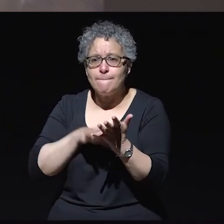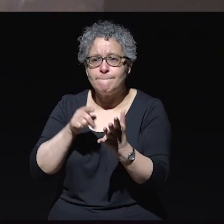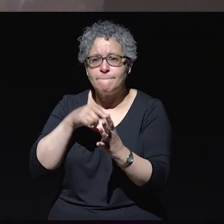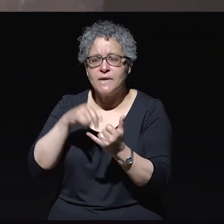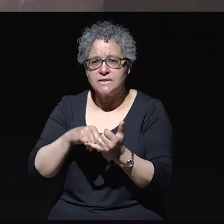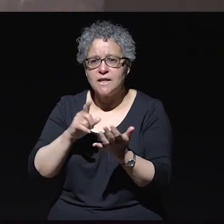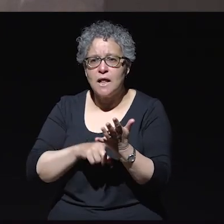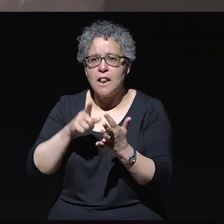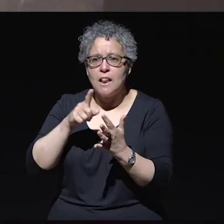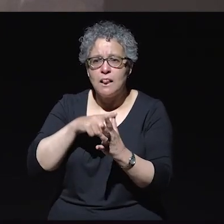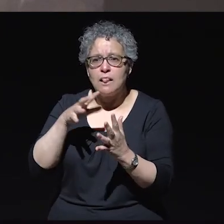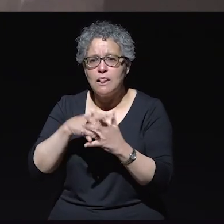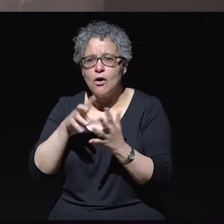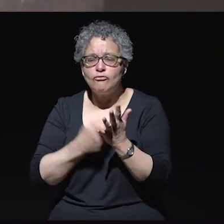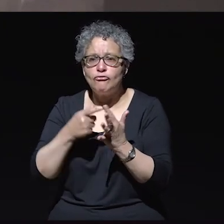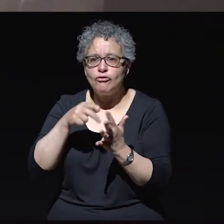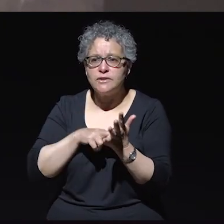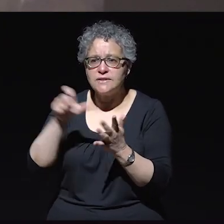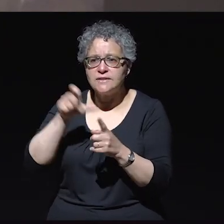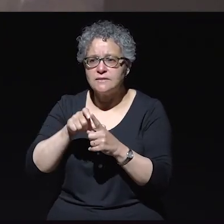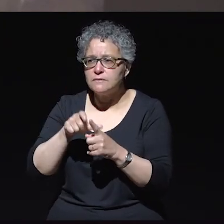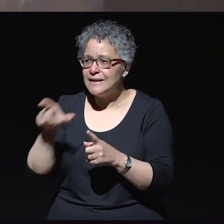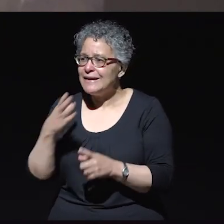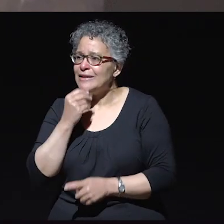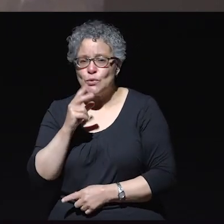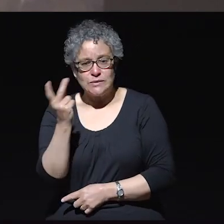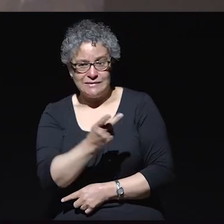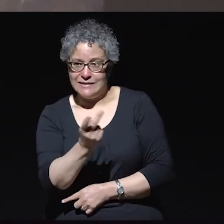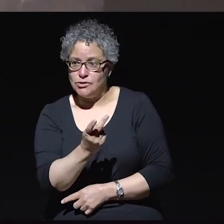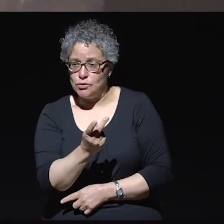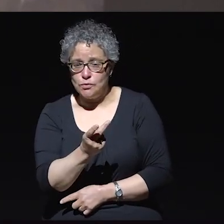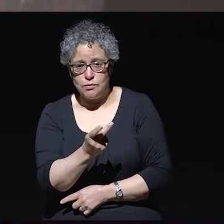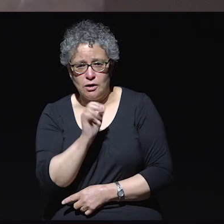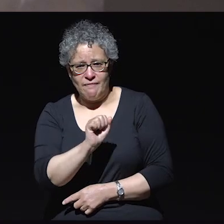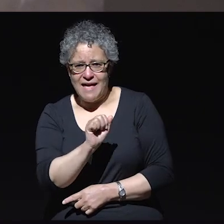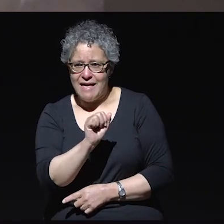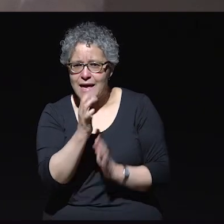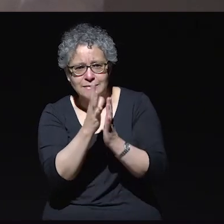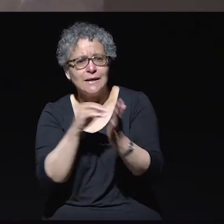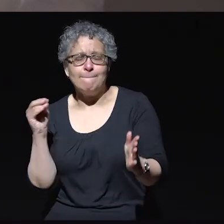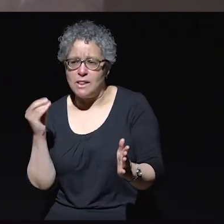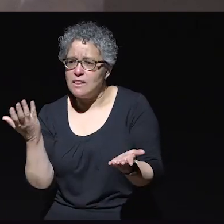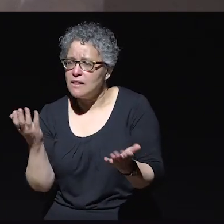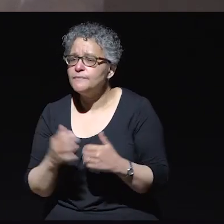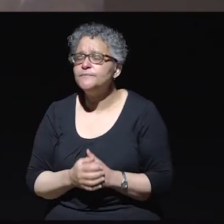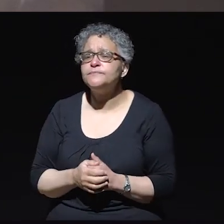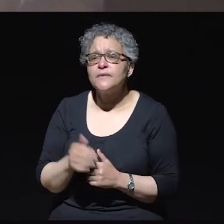at the example of these two British artists as well as European traditions more broadly. And, as you will know, at the end of last year,